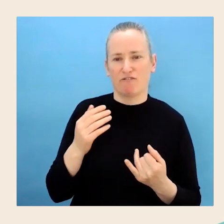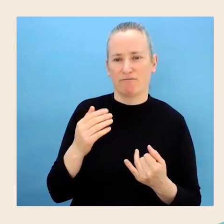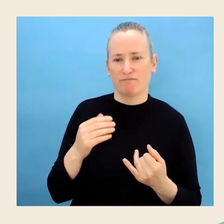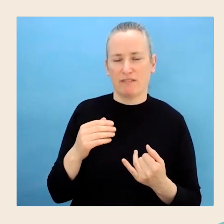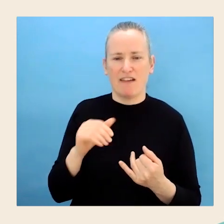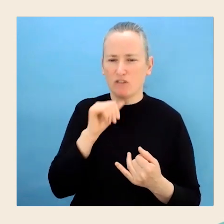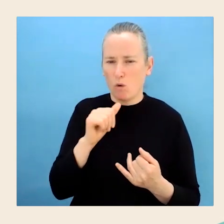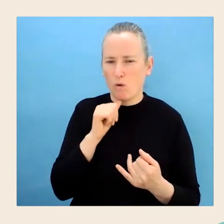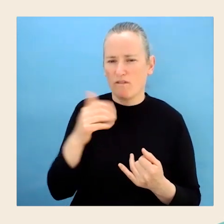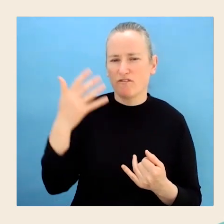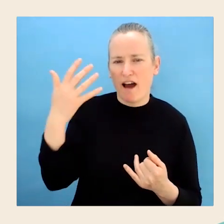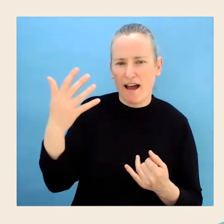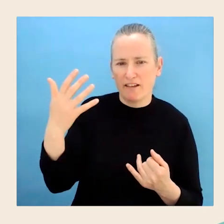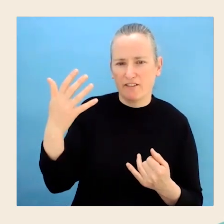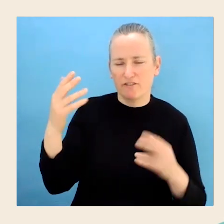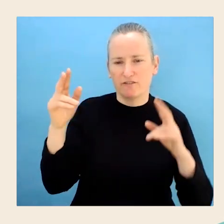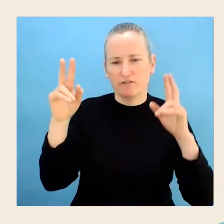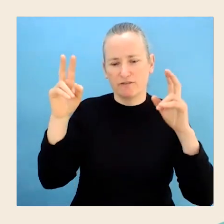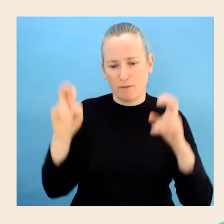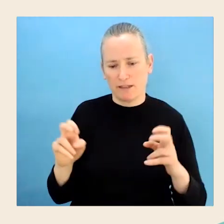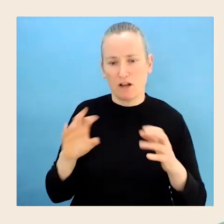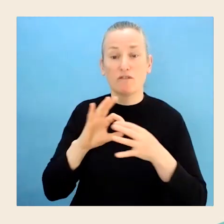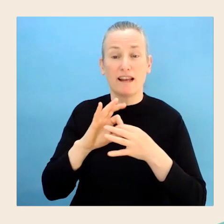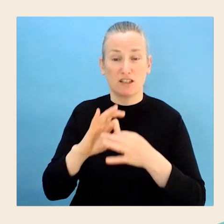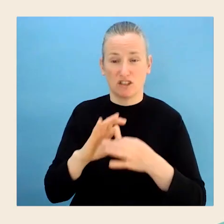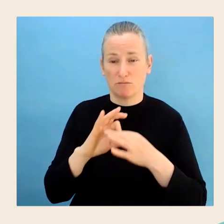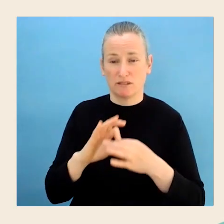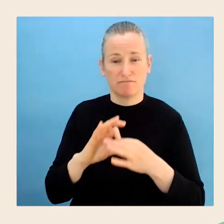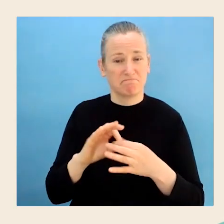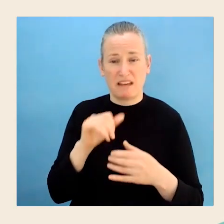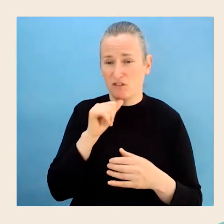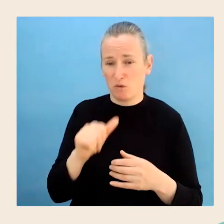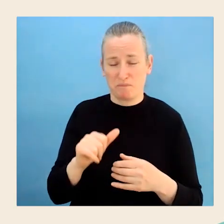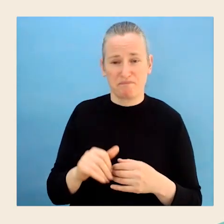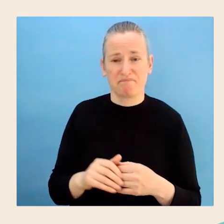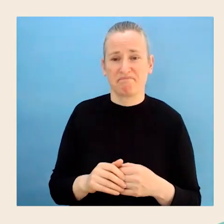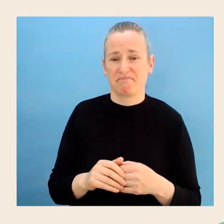there aren't five pieces on relationships or things like that.